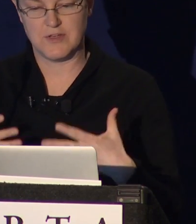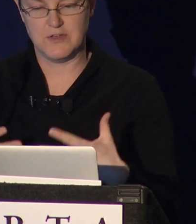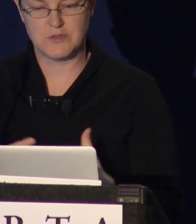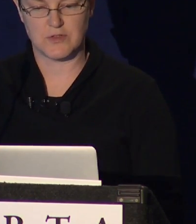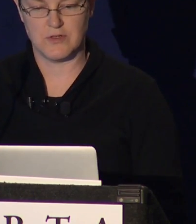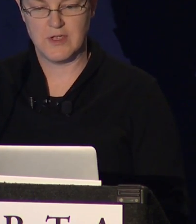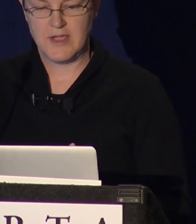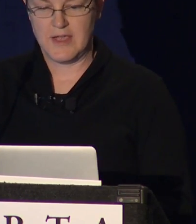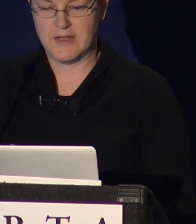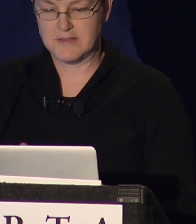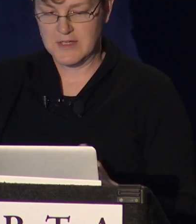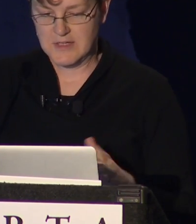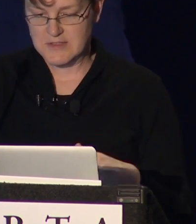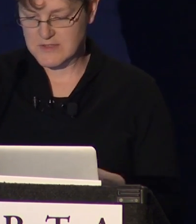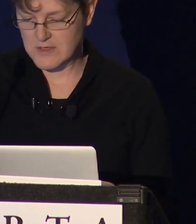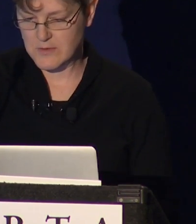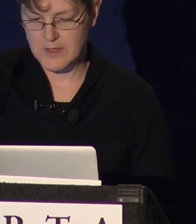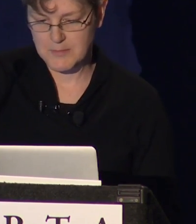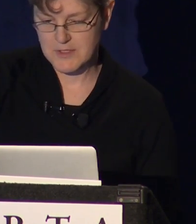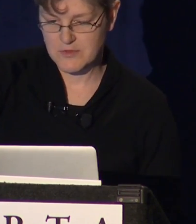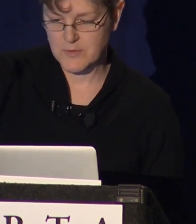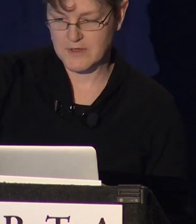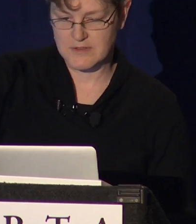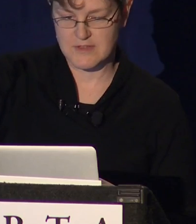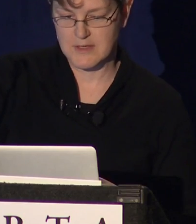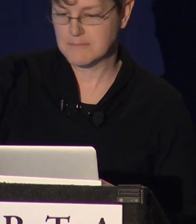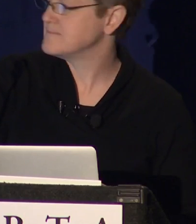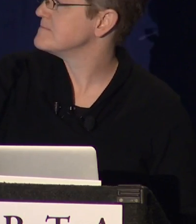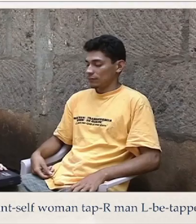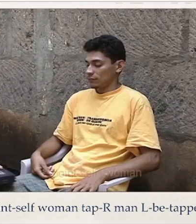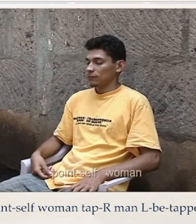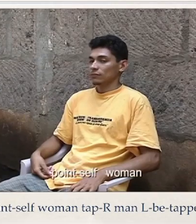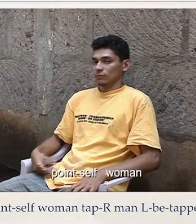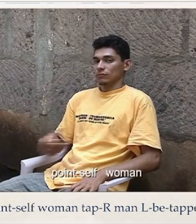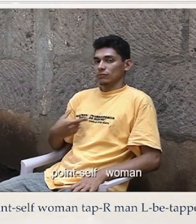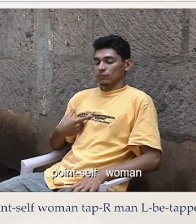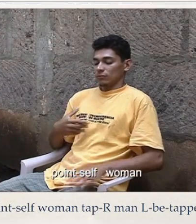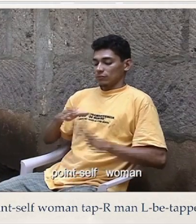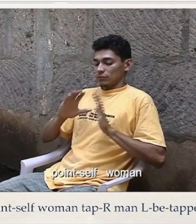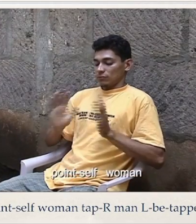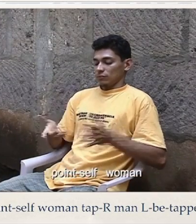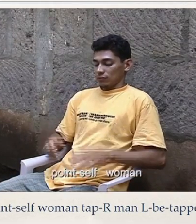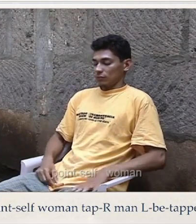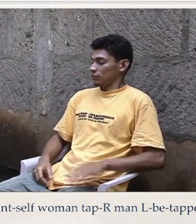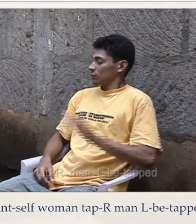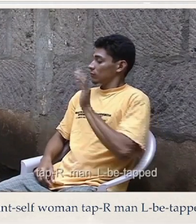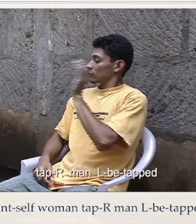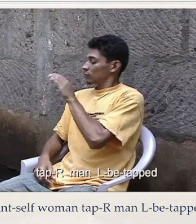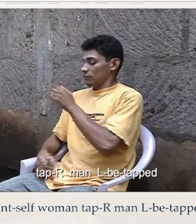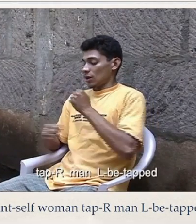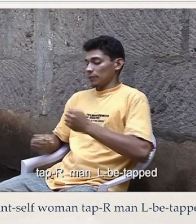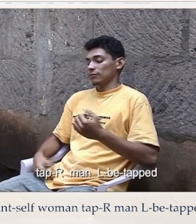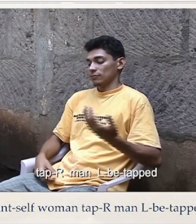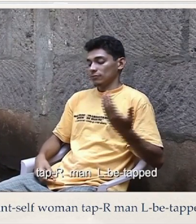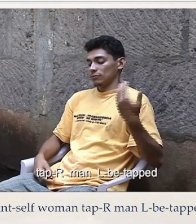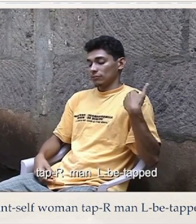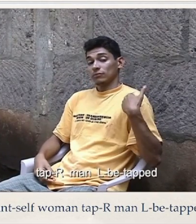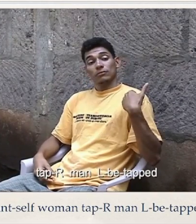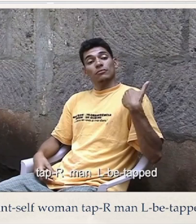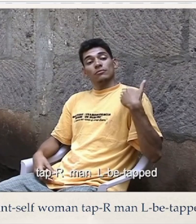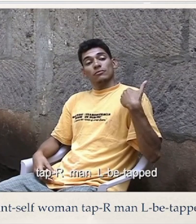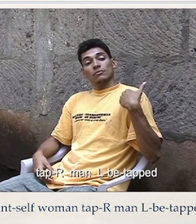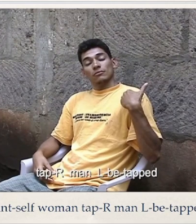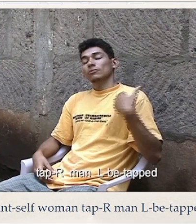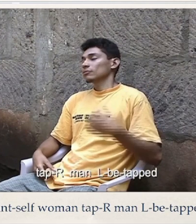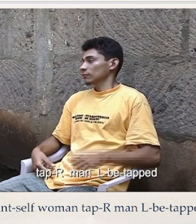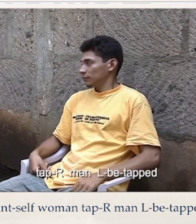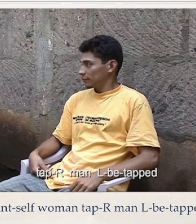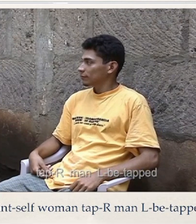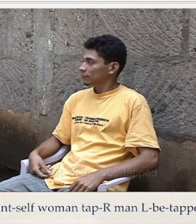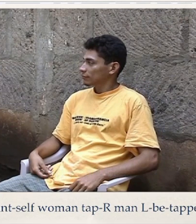and neutral. And so, here is what it looks like "woman, tap, man get tapped." So,